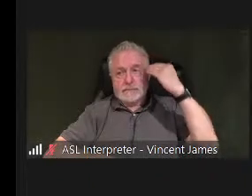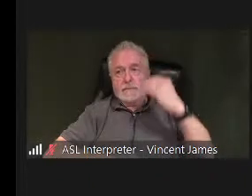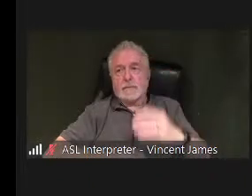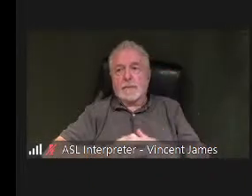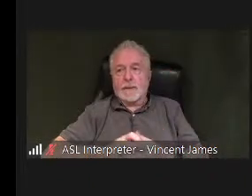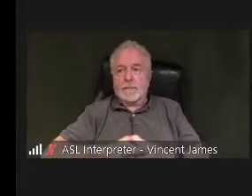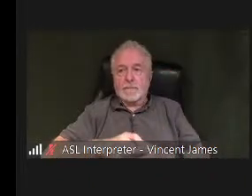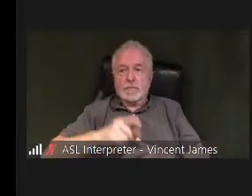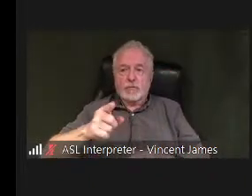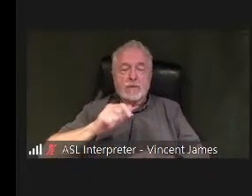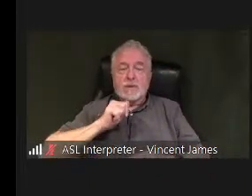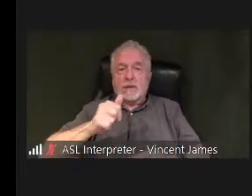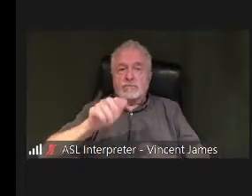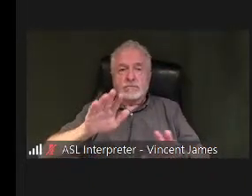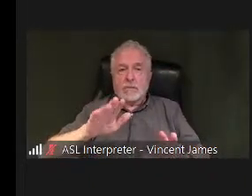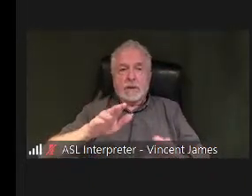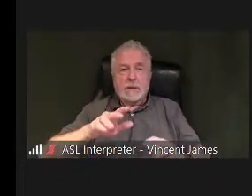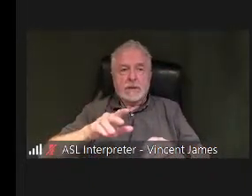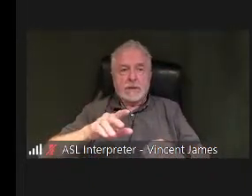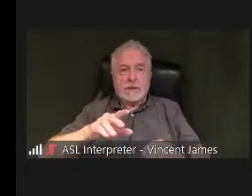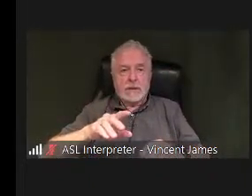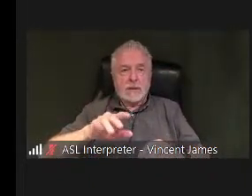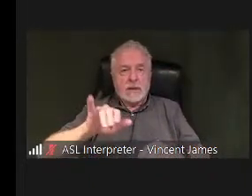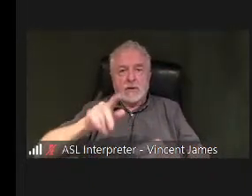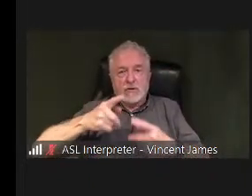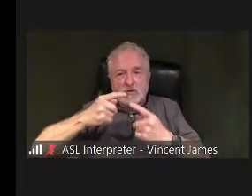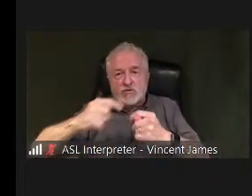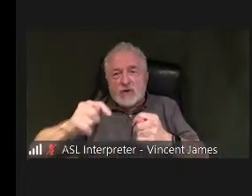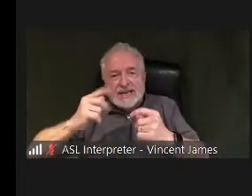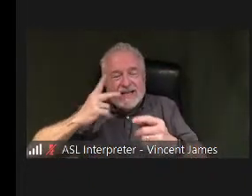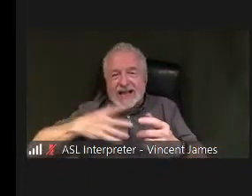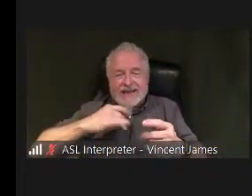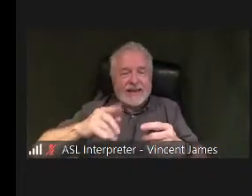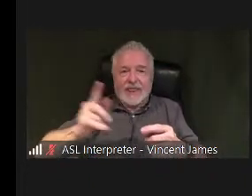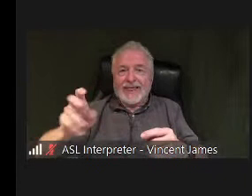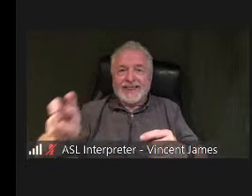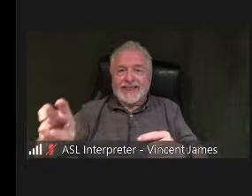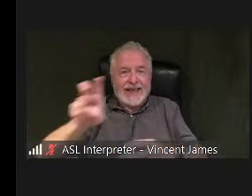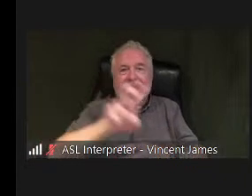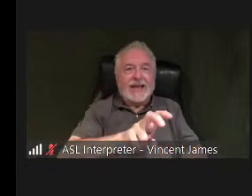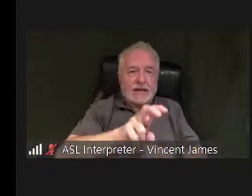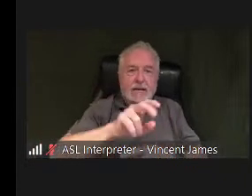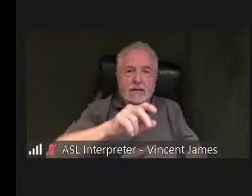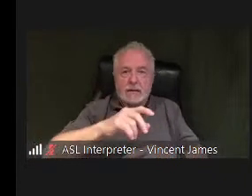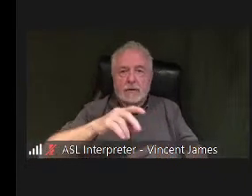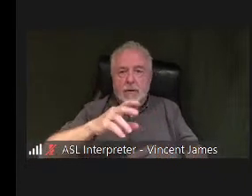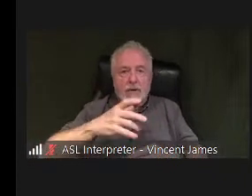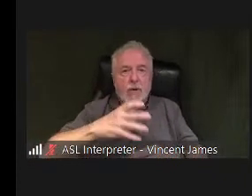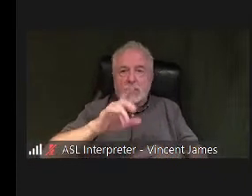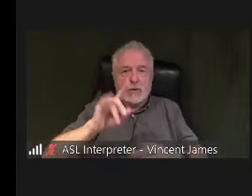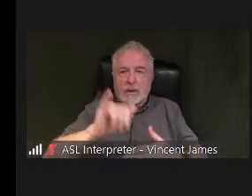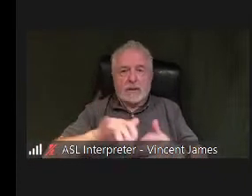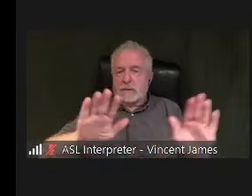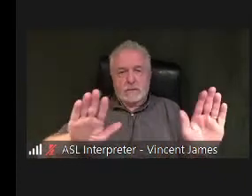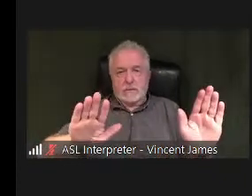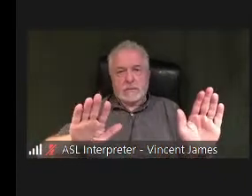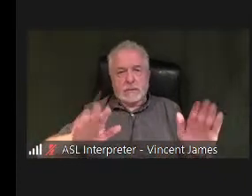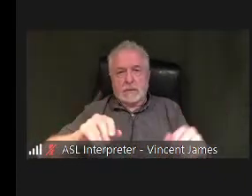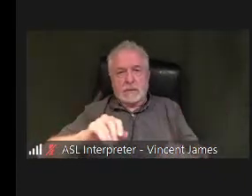You cannot you cannot try it out for a little while to see if you like it and then decide later on that you don't want to do it.